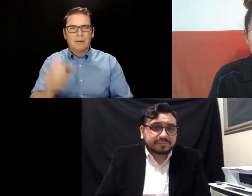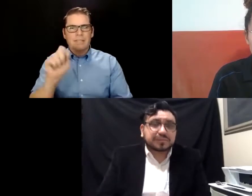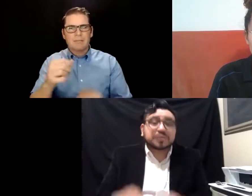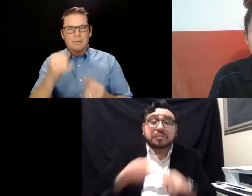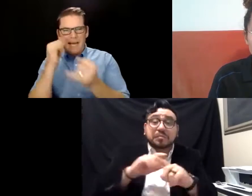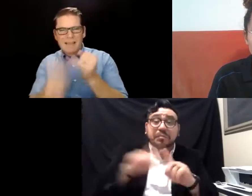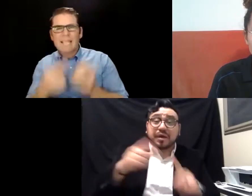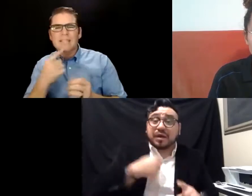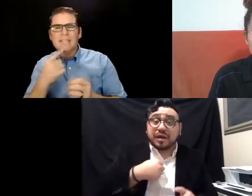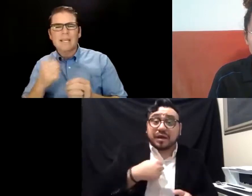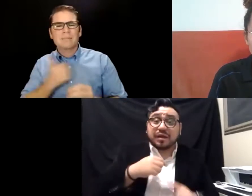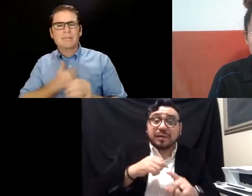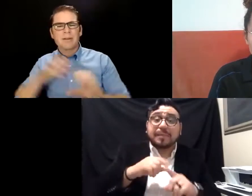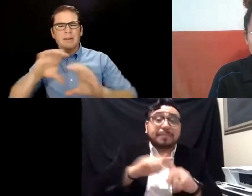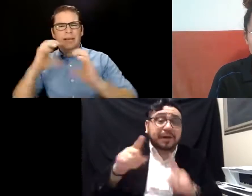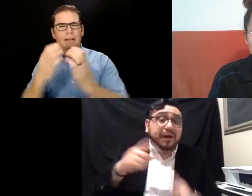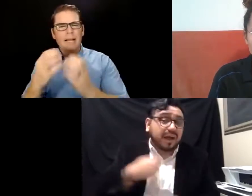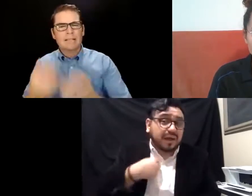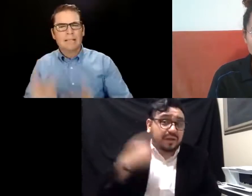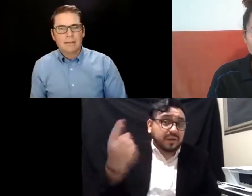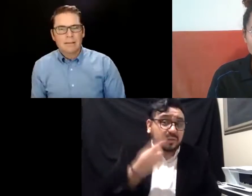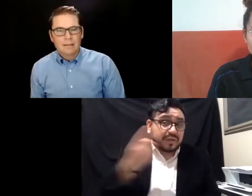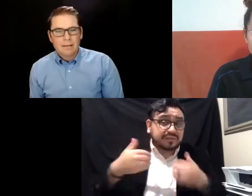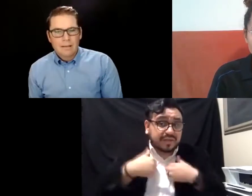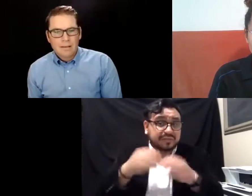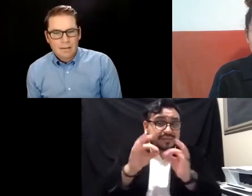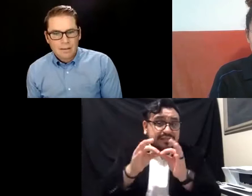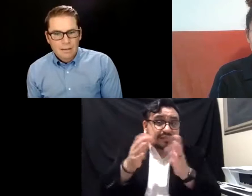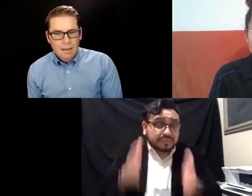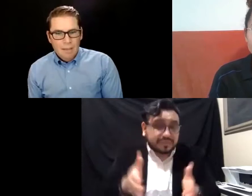What was that last you said? I'm so sorry. The class?